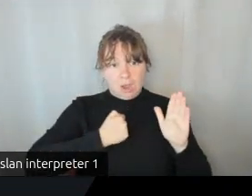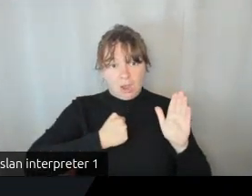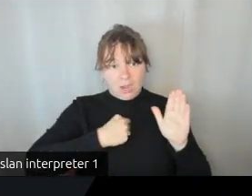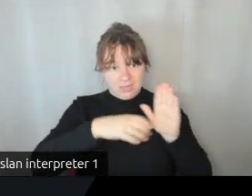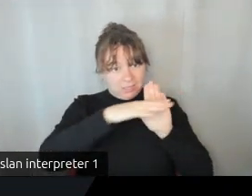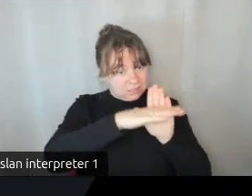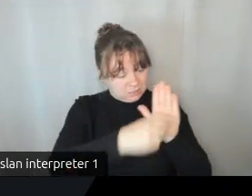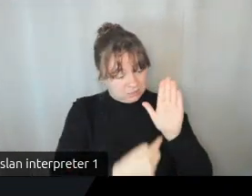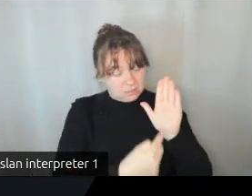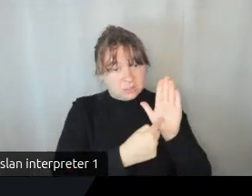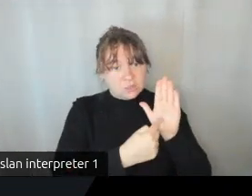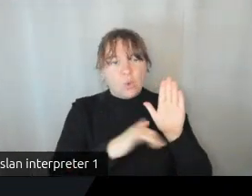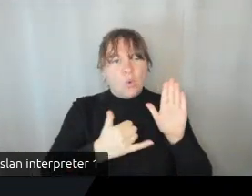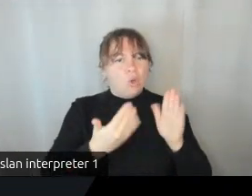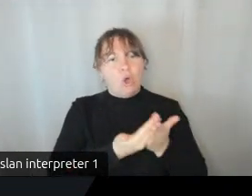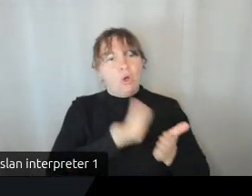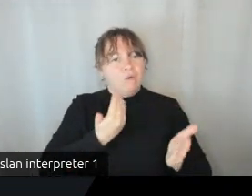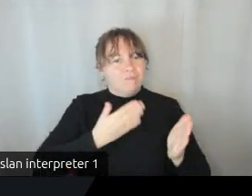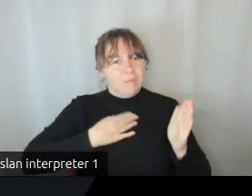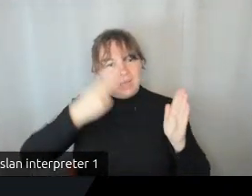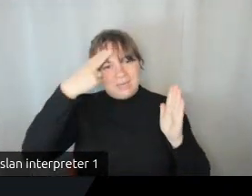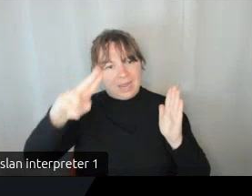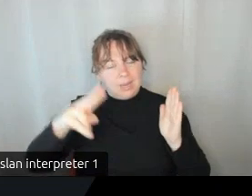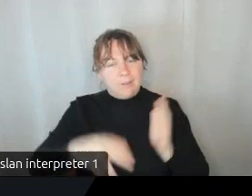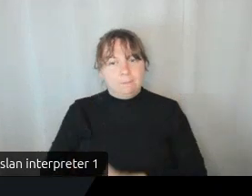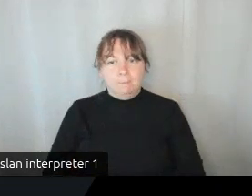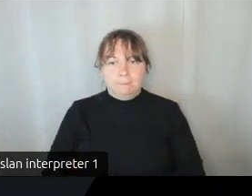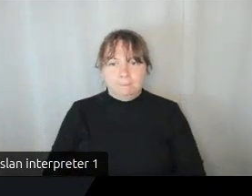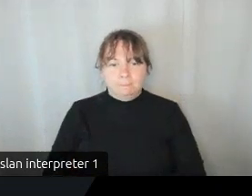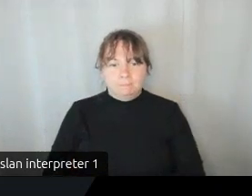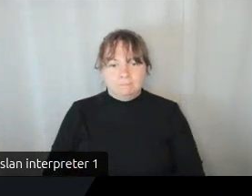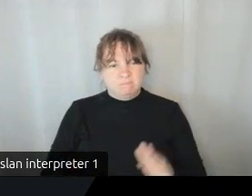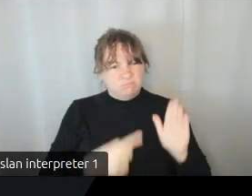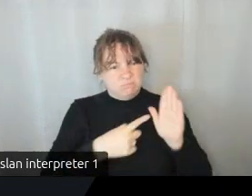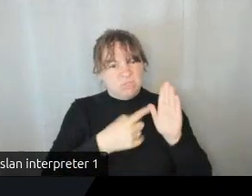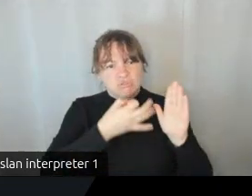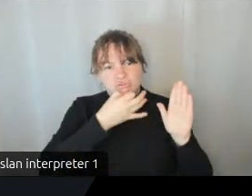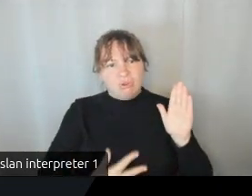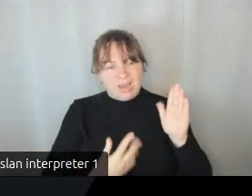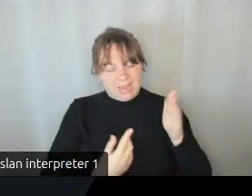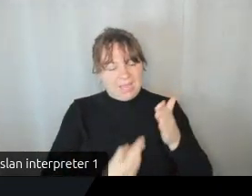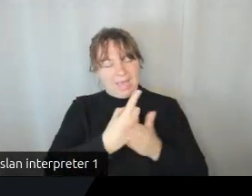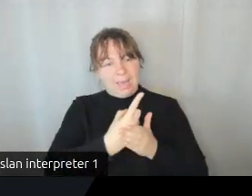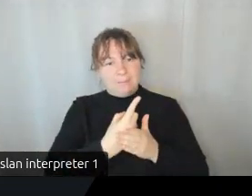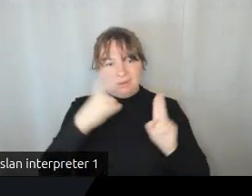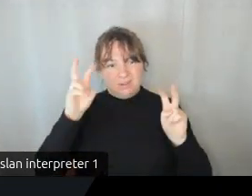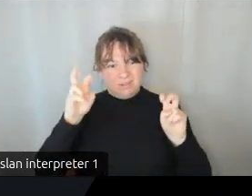from including them altogether. We don't see these too often but they do happen. So what they can ask